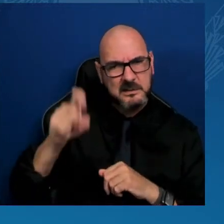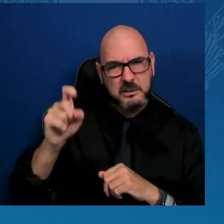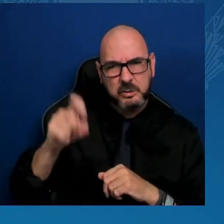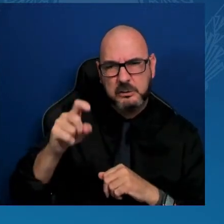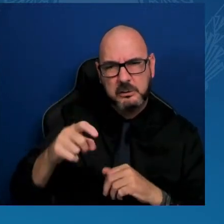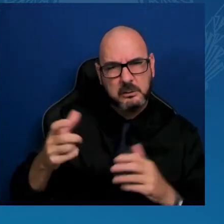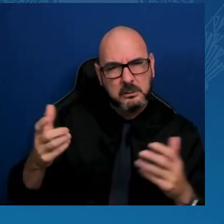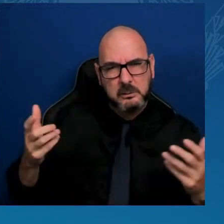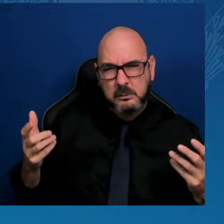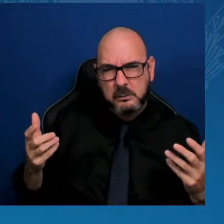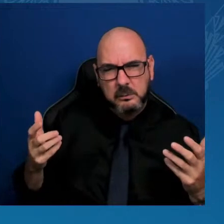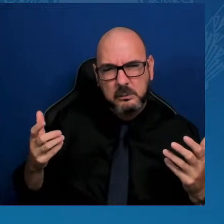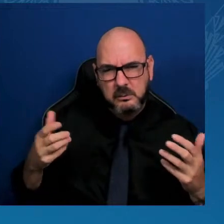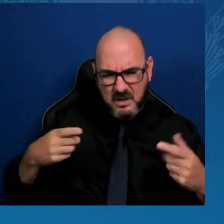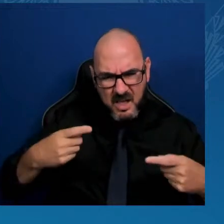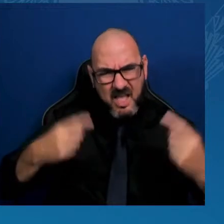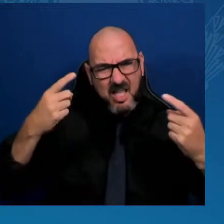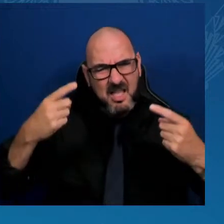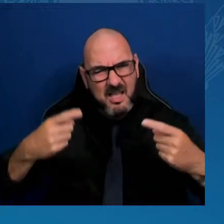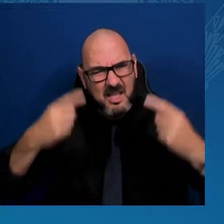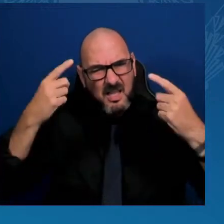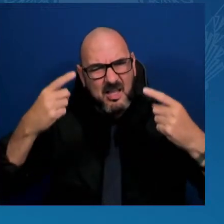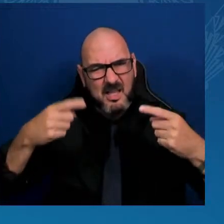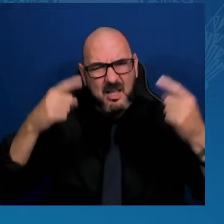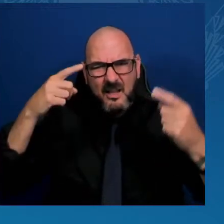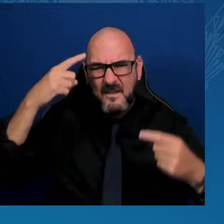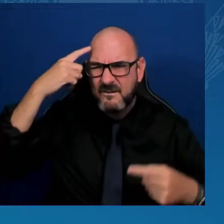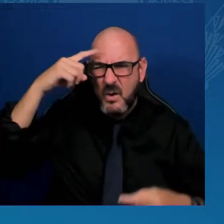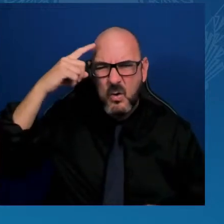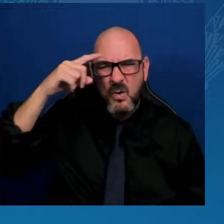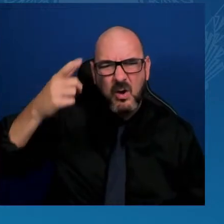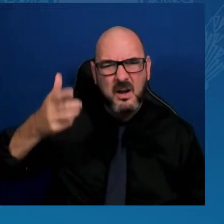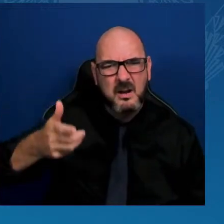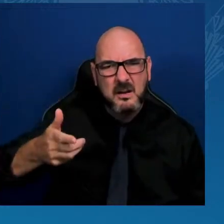And now they attempt to legitimize